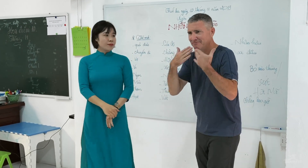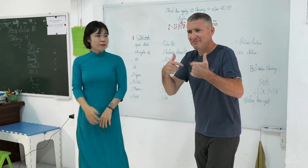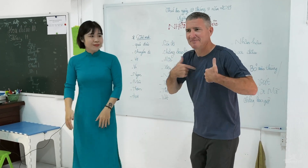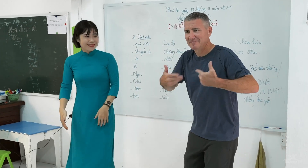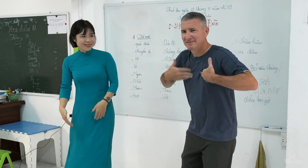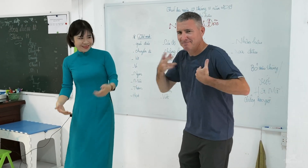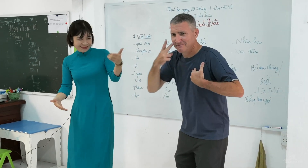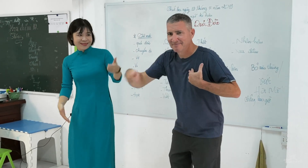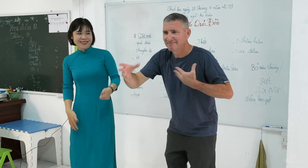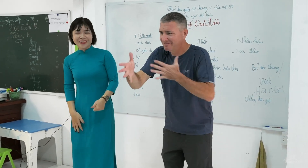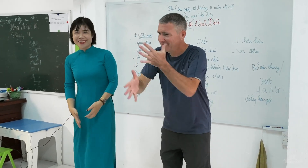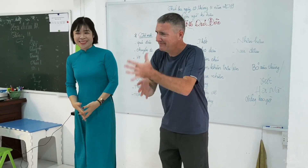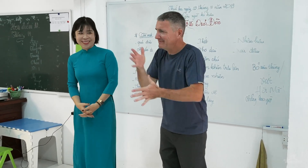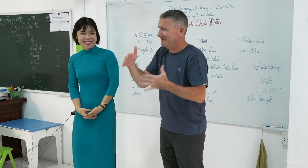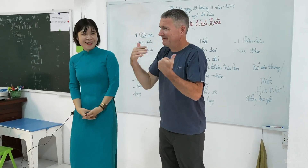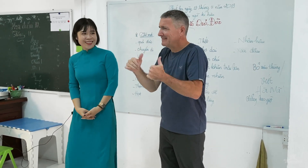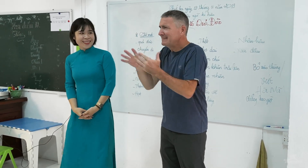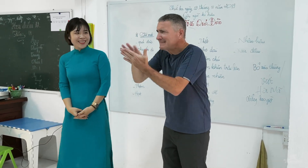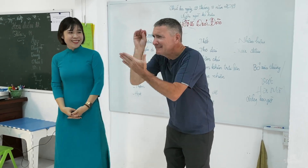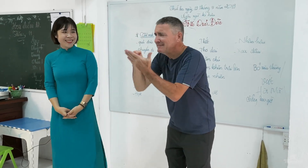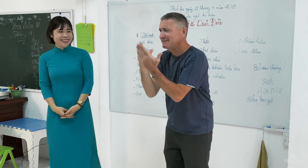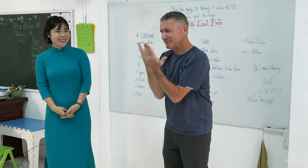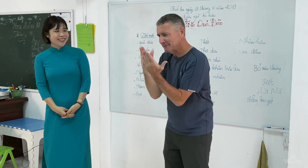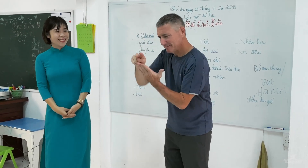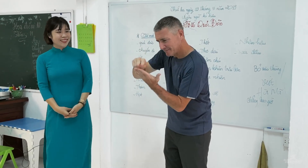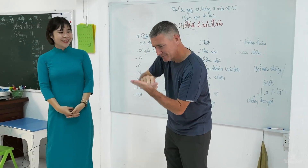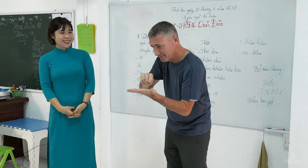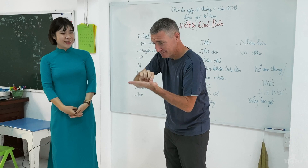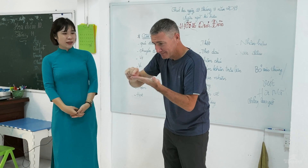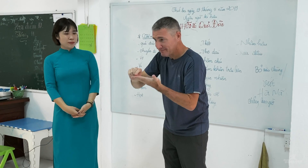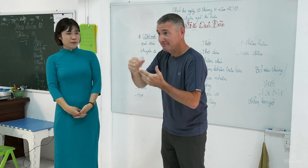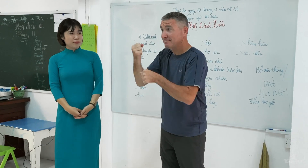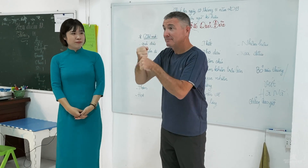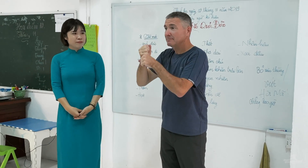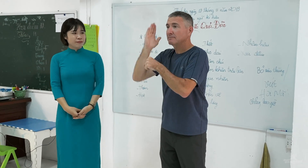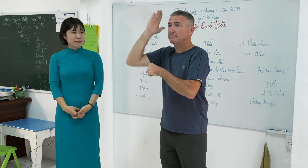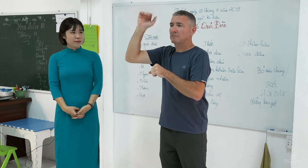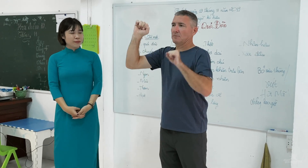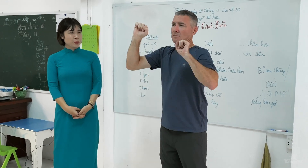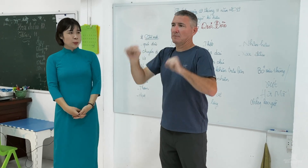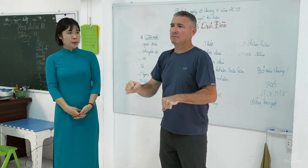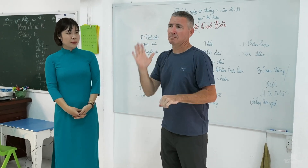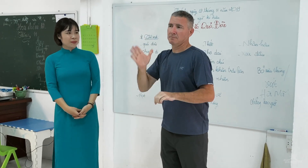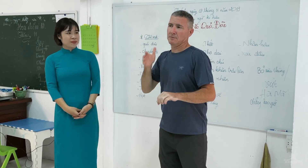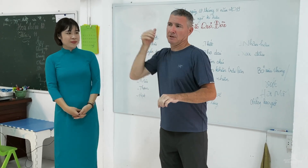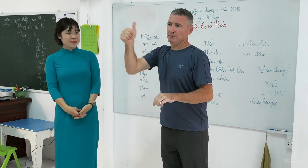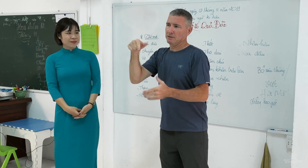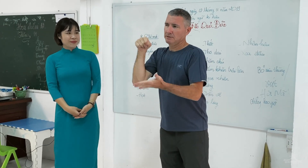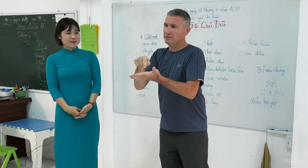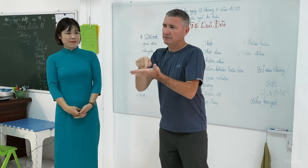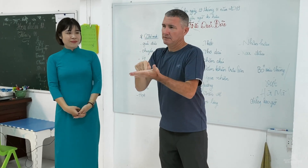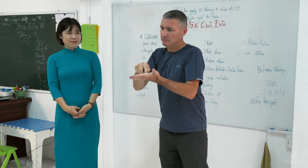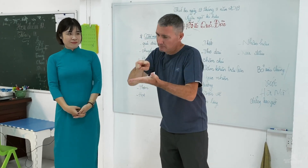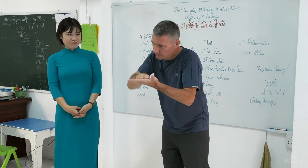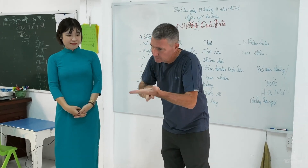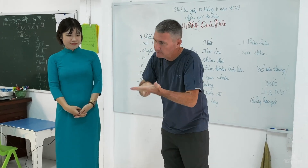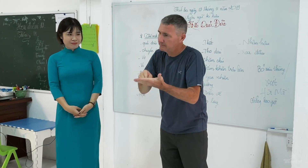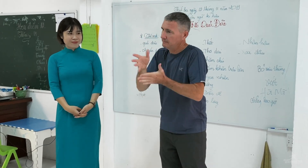Good, I'm happy to see you sign! You are learning how to read and write too. You can have a good job if you are good at reading and writing,